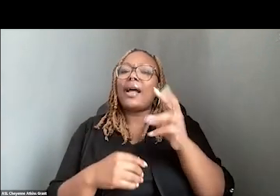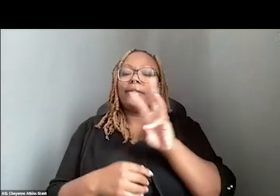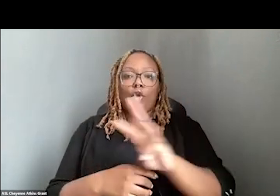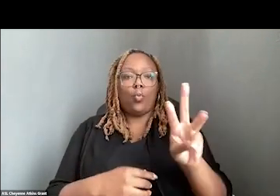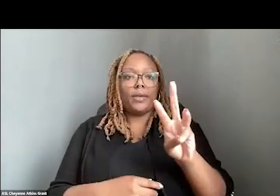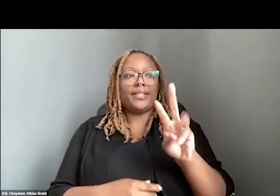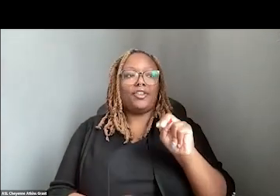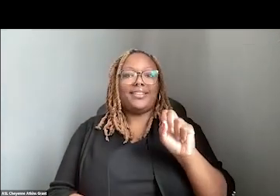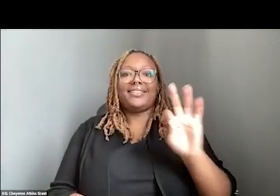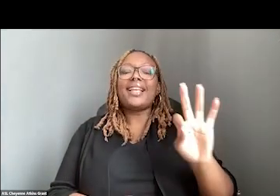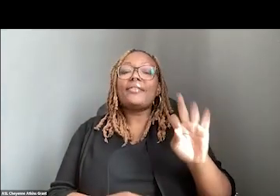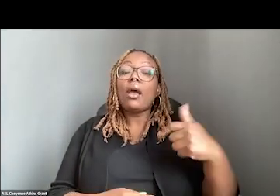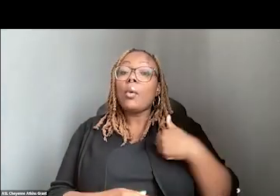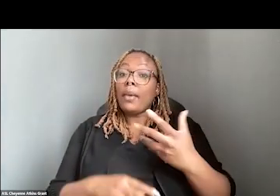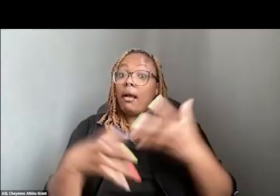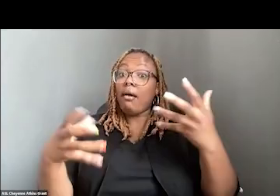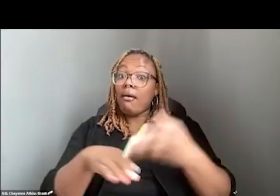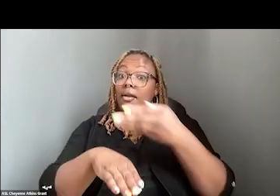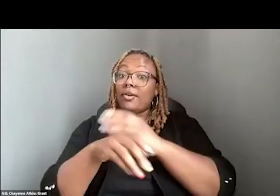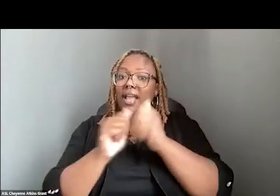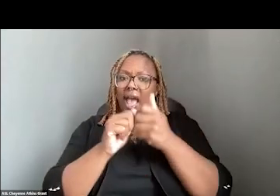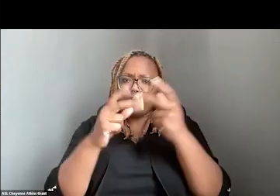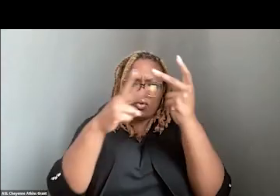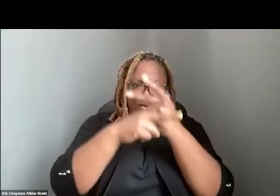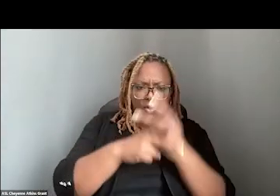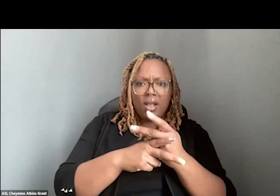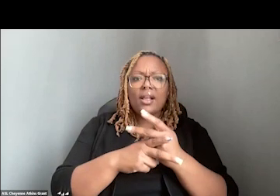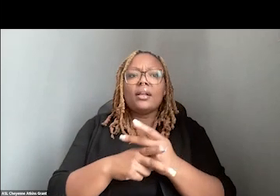We made a lot of improvements on how to navigate seamlessly throughout the system